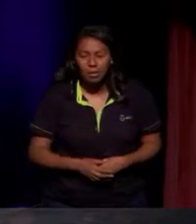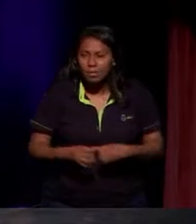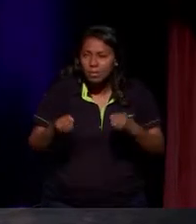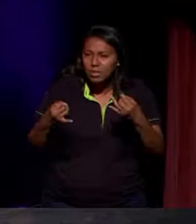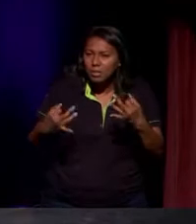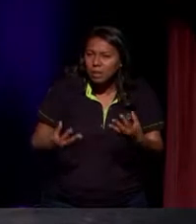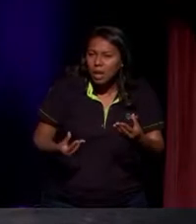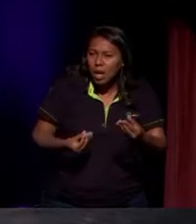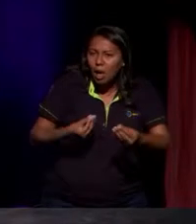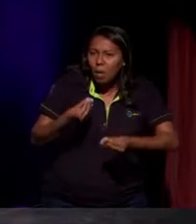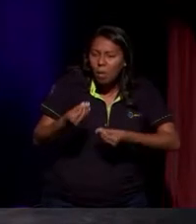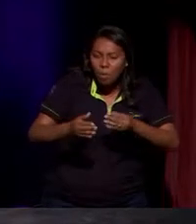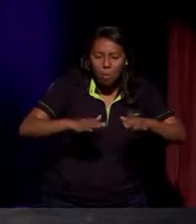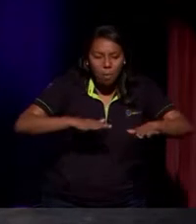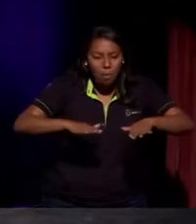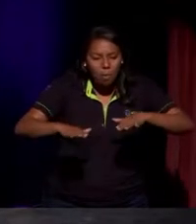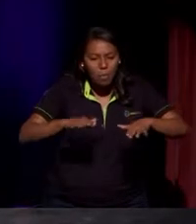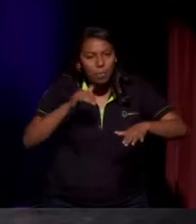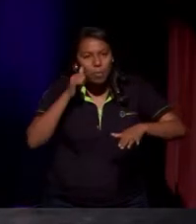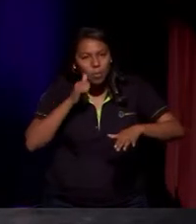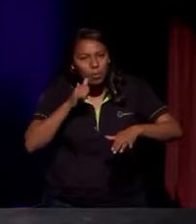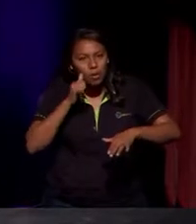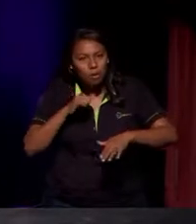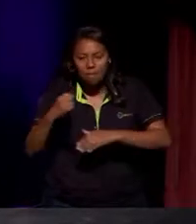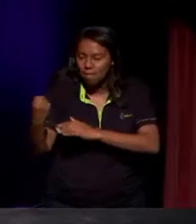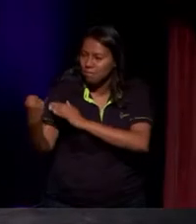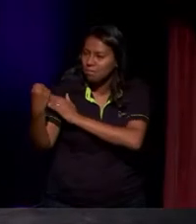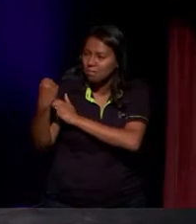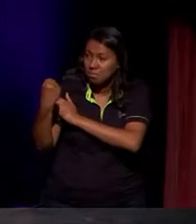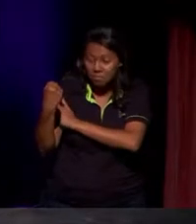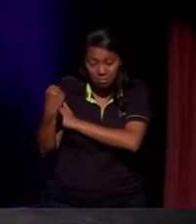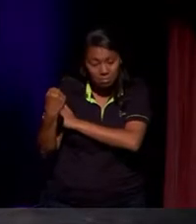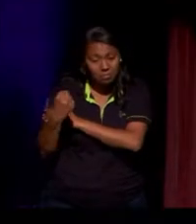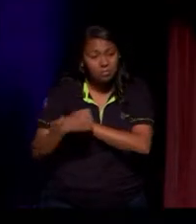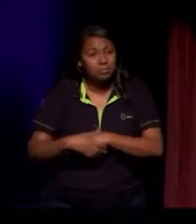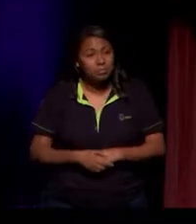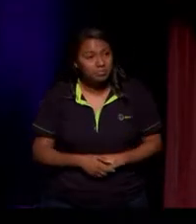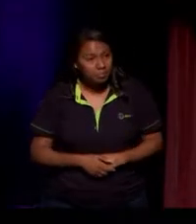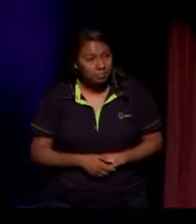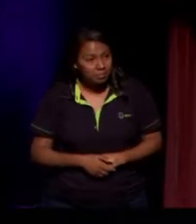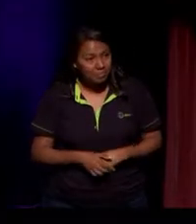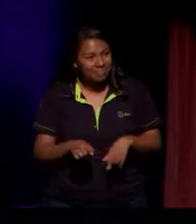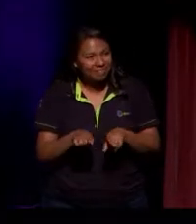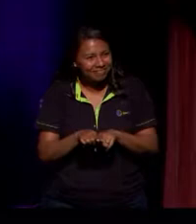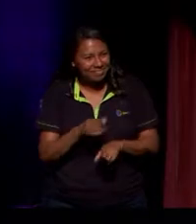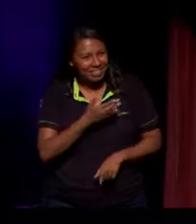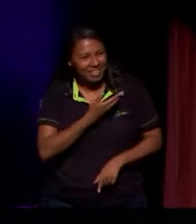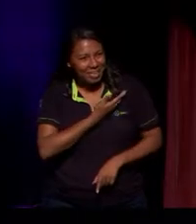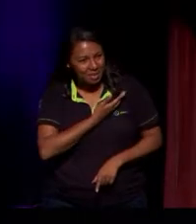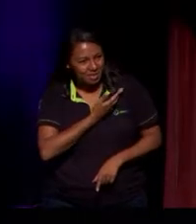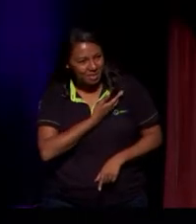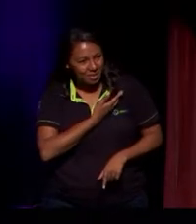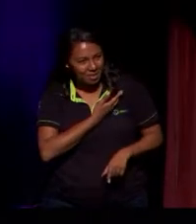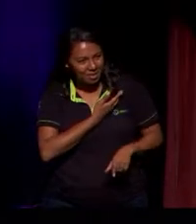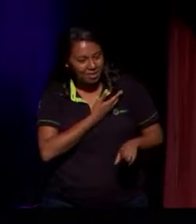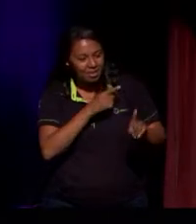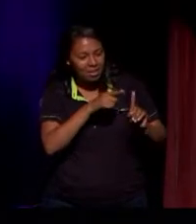and the Movement of Women and Feminists in Mozambique. Like our partner and teacher from Venezuela,